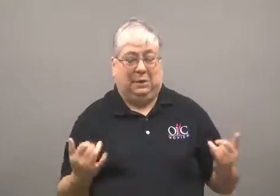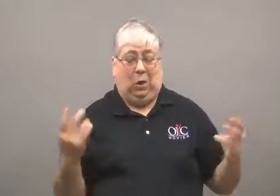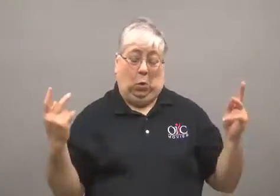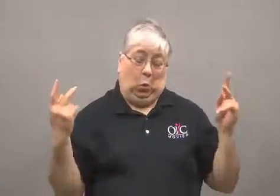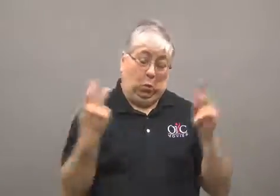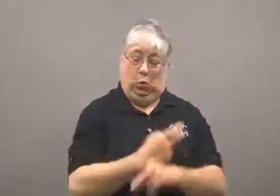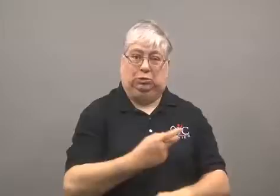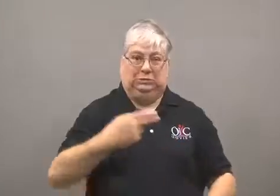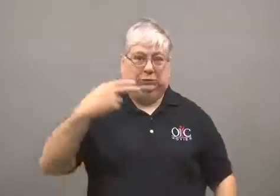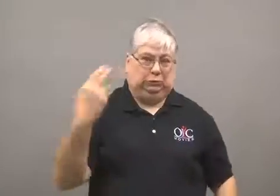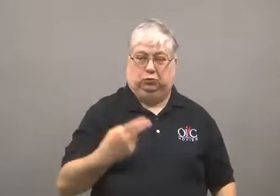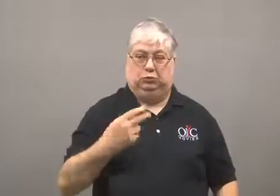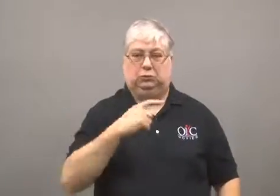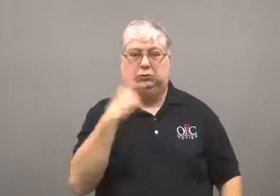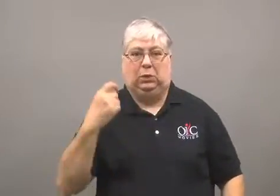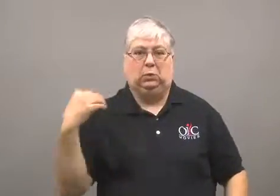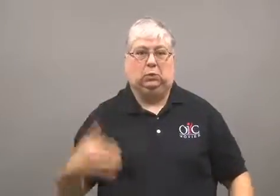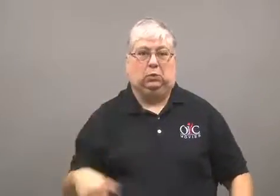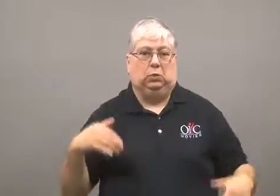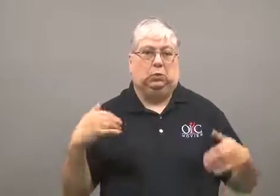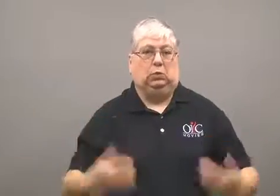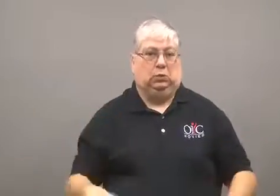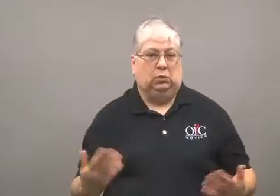It's the worst in recorded history.